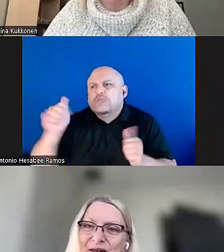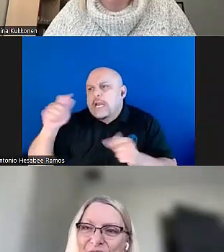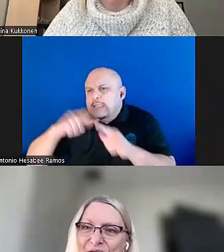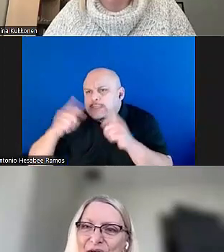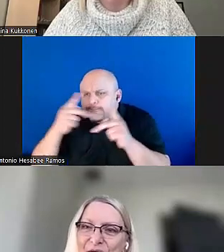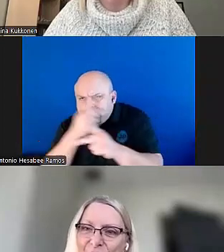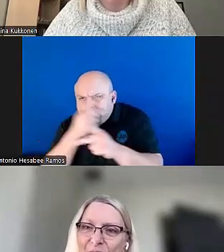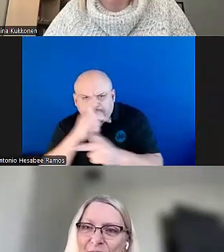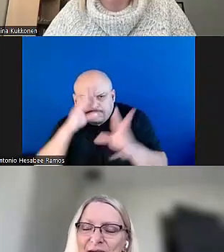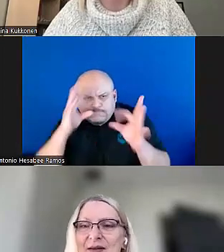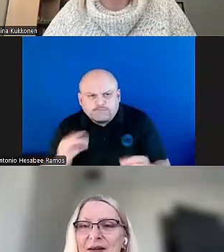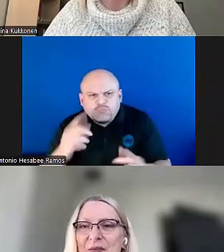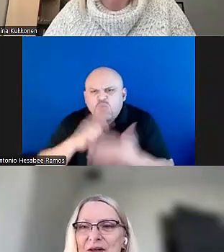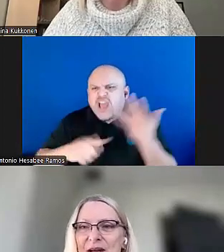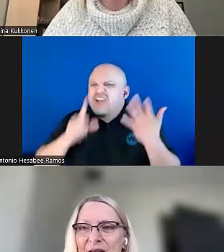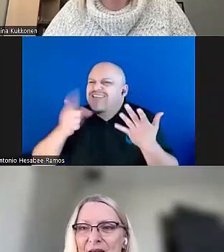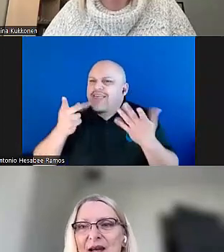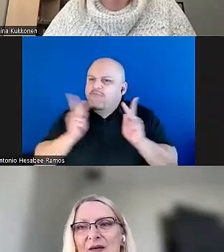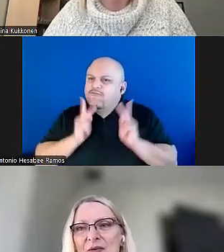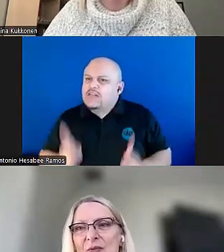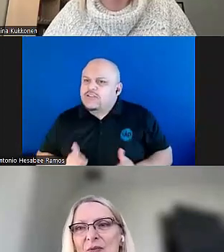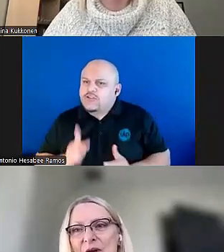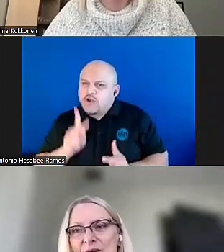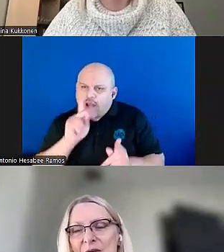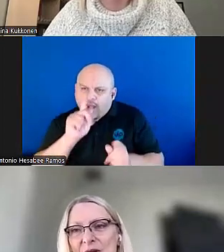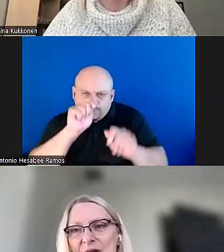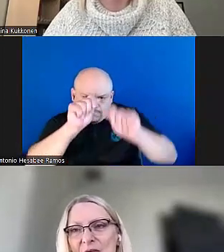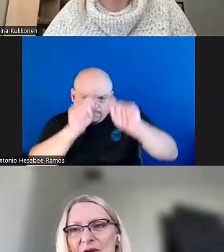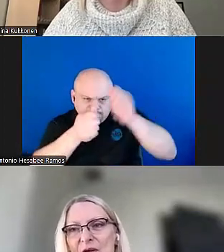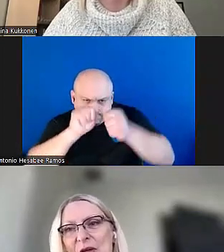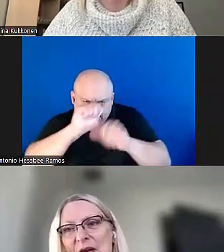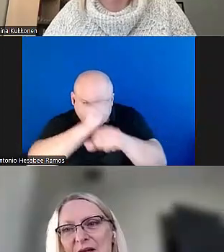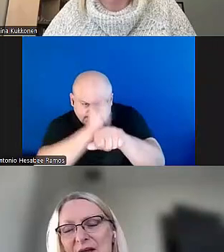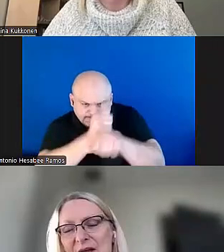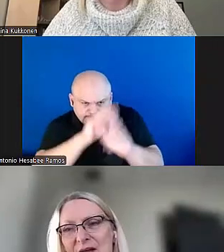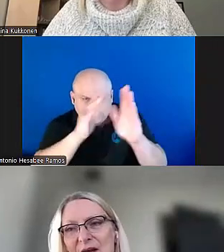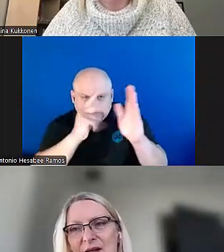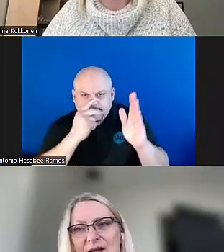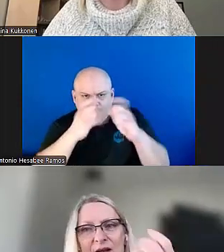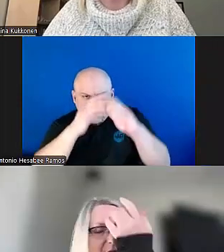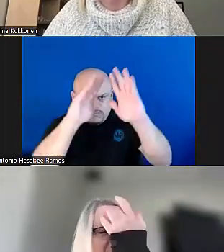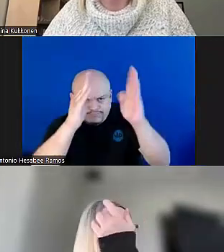physical form that the zine would take, and those were the ones that were displayed at Tangled Arts,